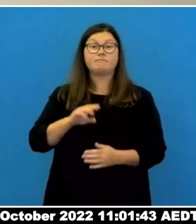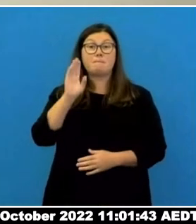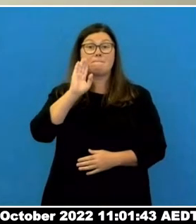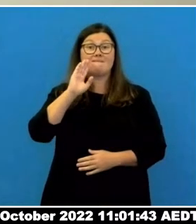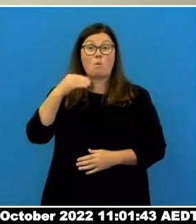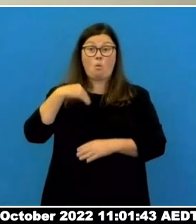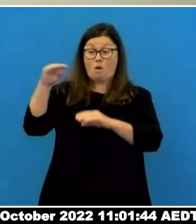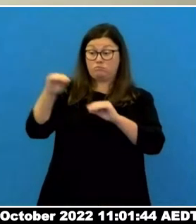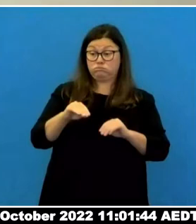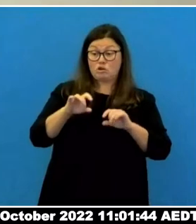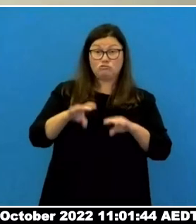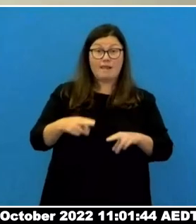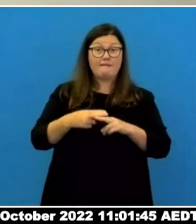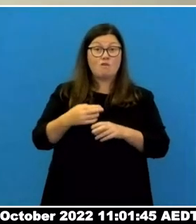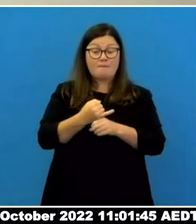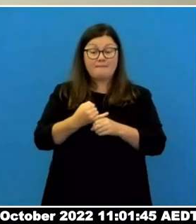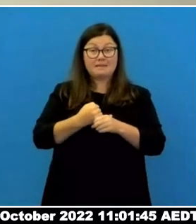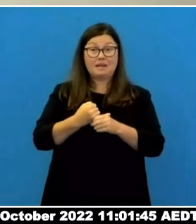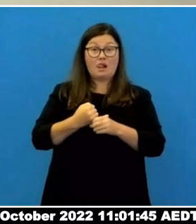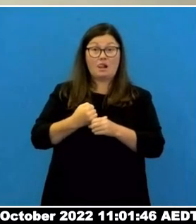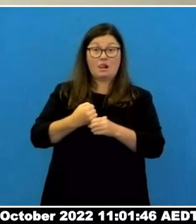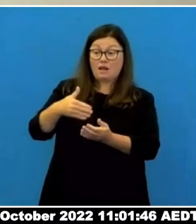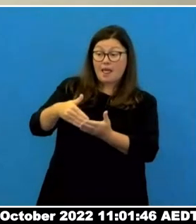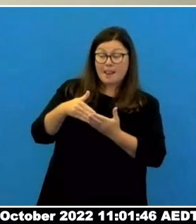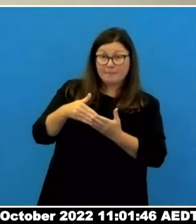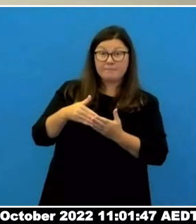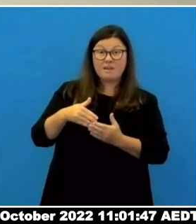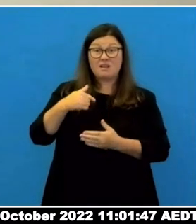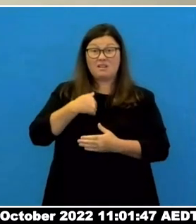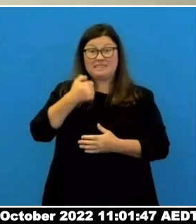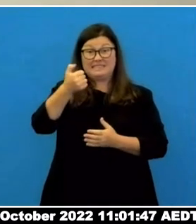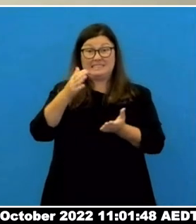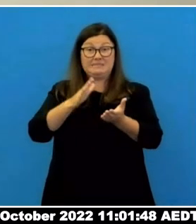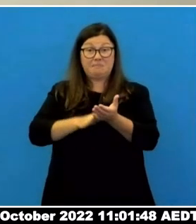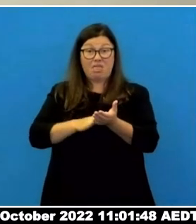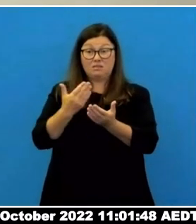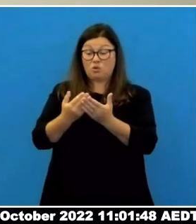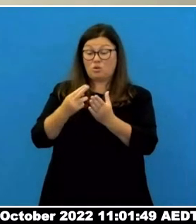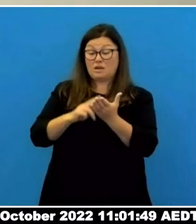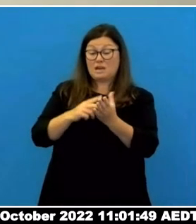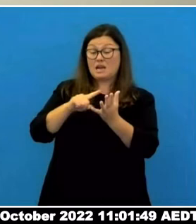I spent six months on Nauru unable to walk properly and using a walking stick.